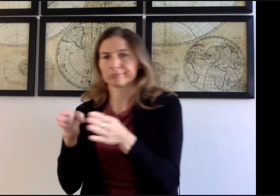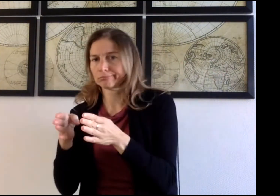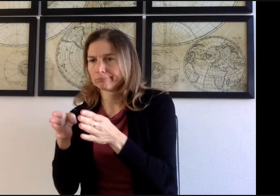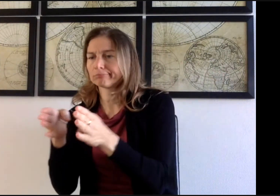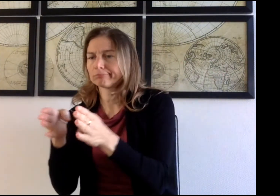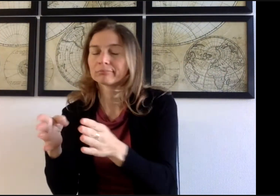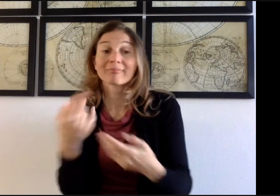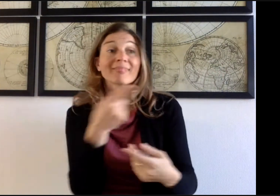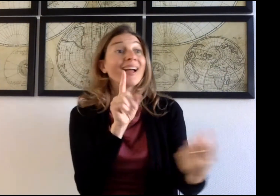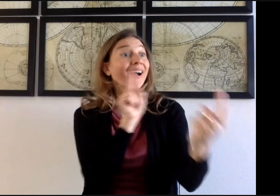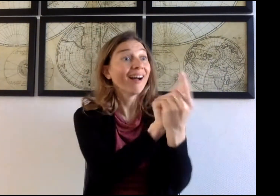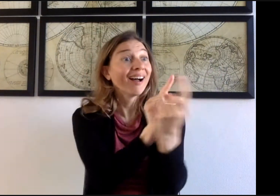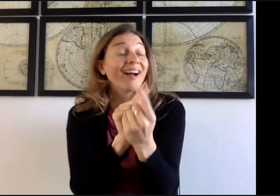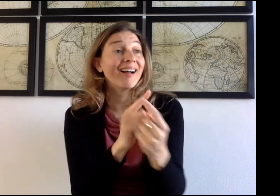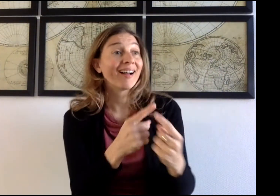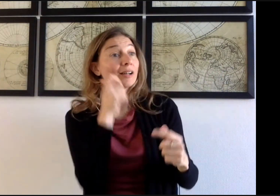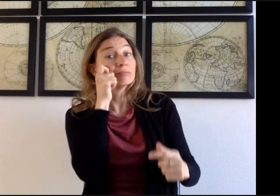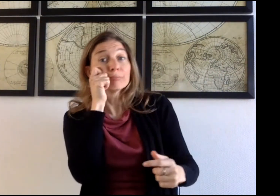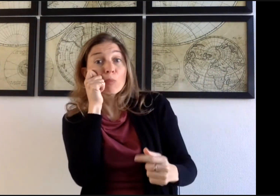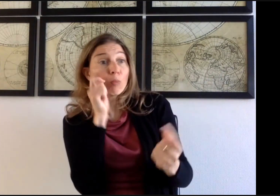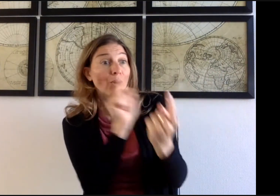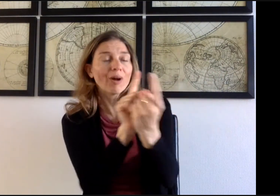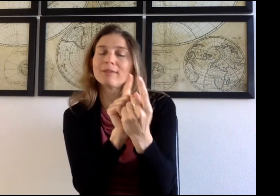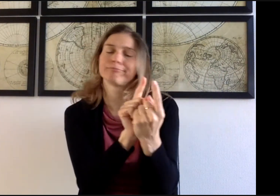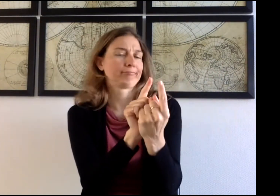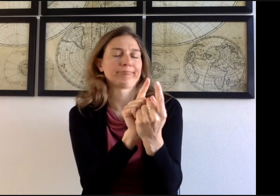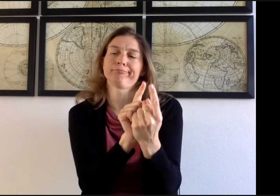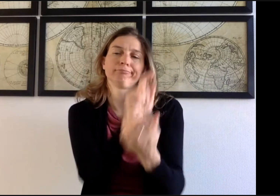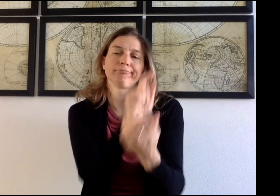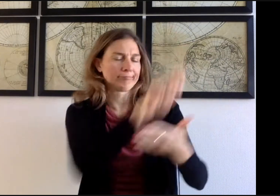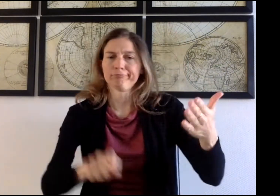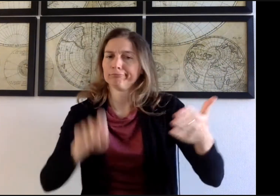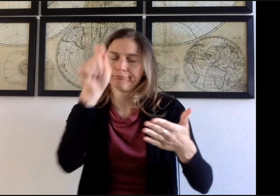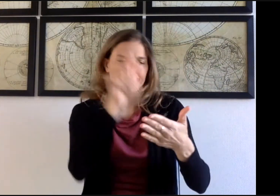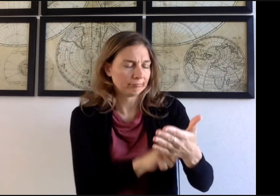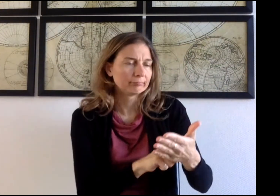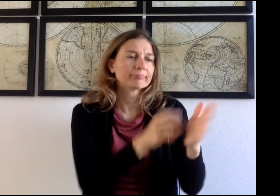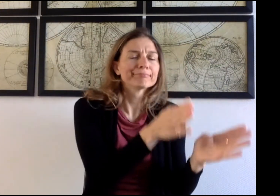We have to see whether we can use the resources we have foreseen to use